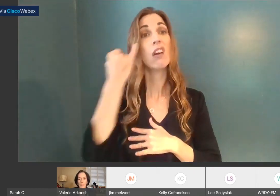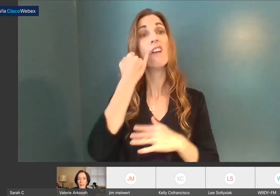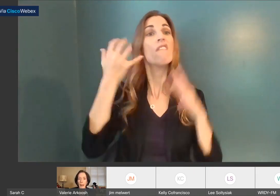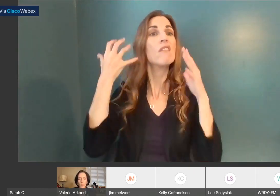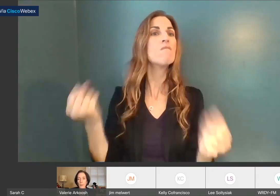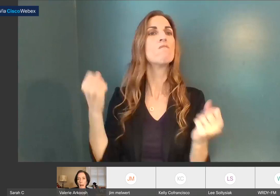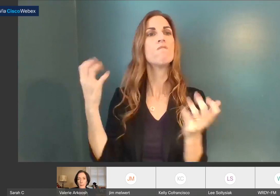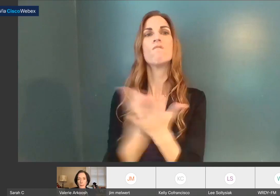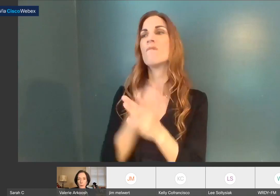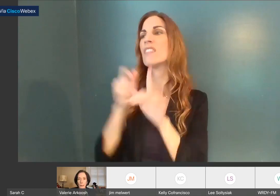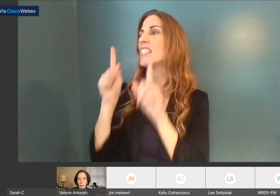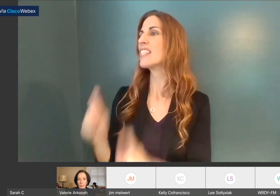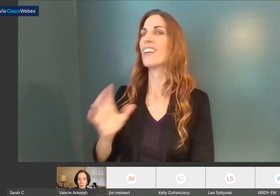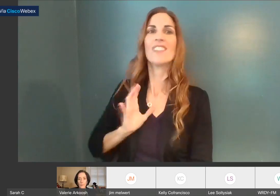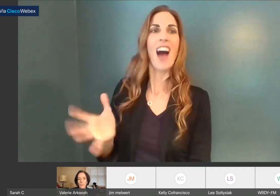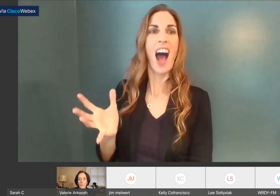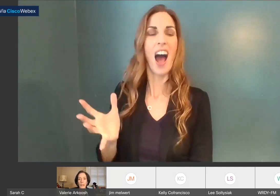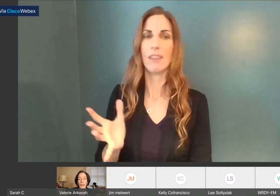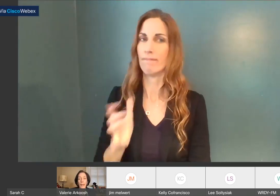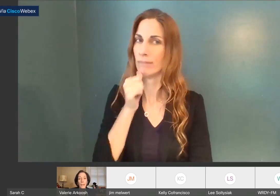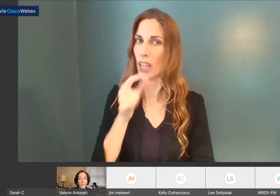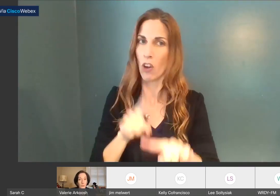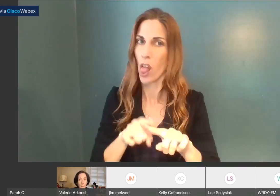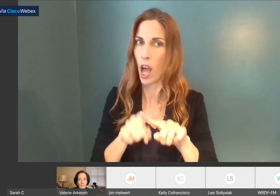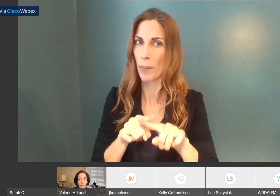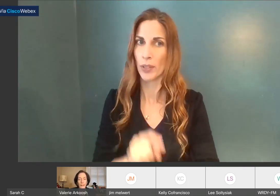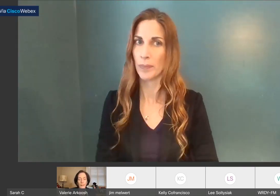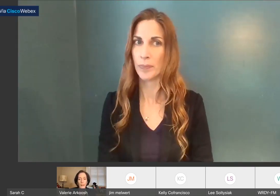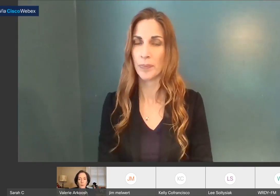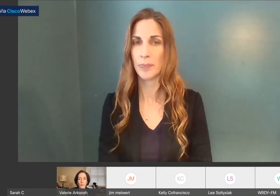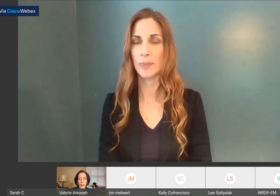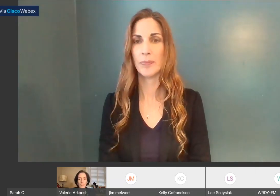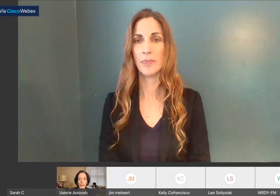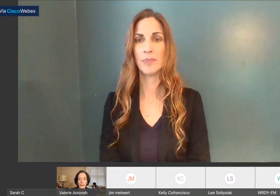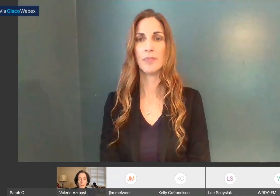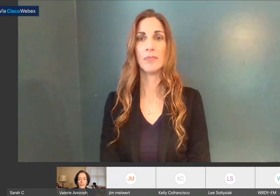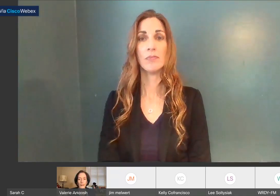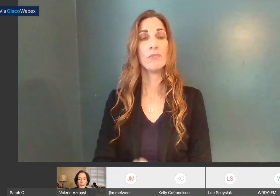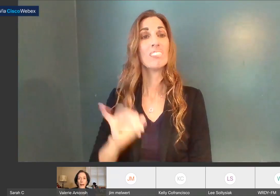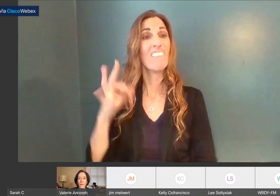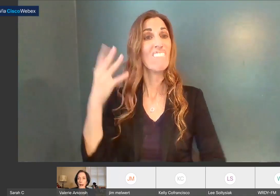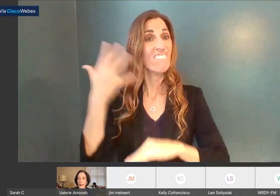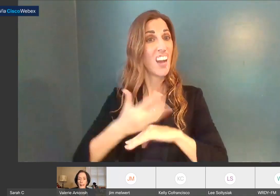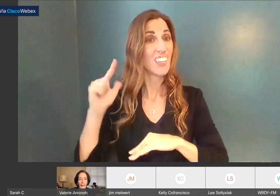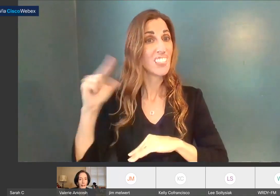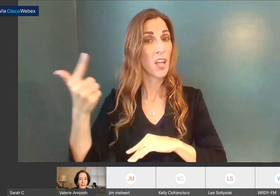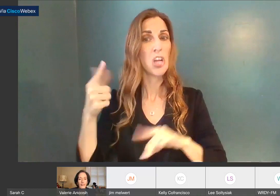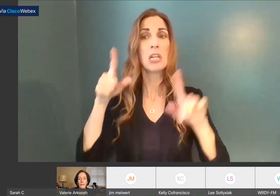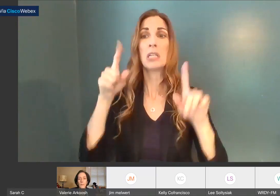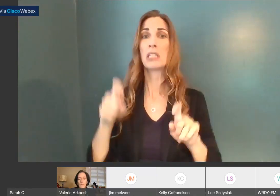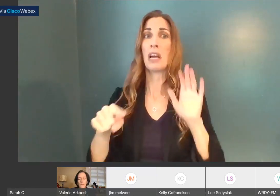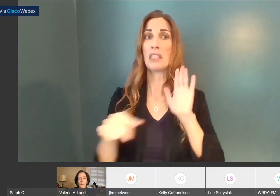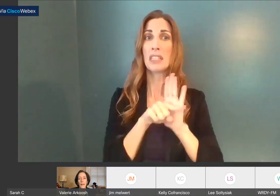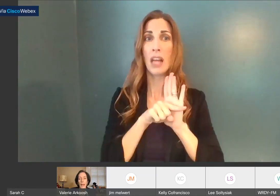then that will not be reliable. If you test negative after five days, have not had any symptoms,